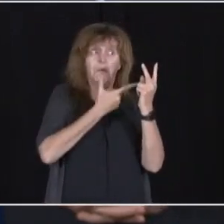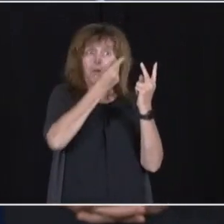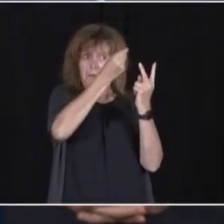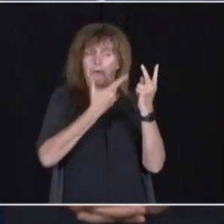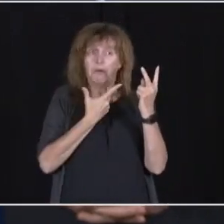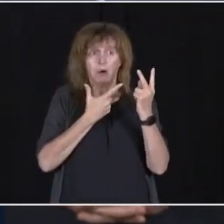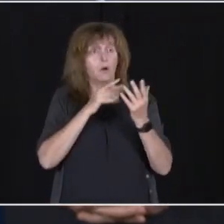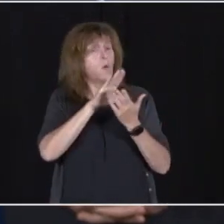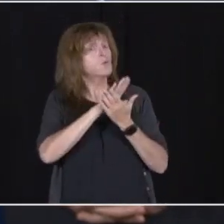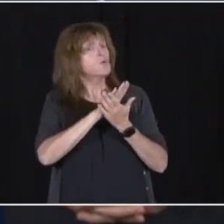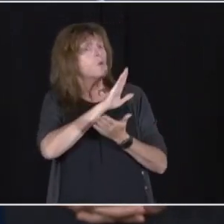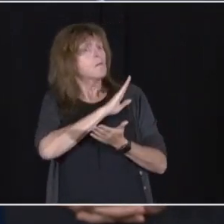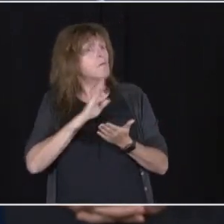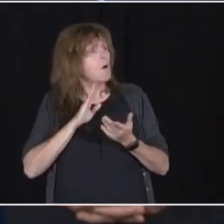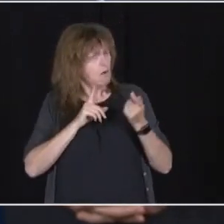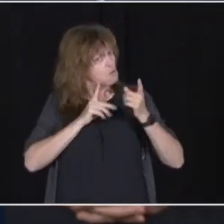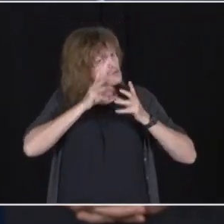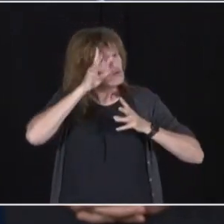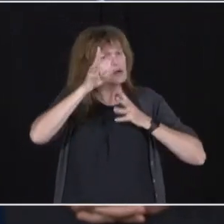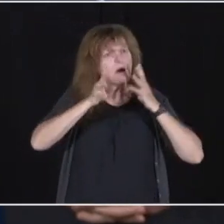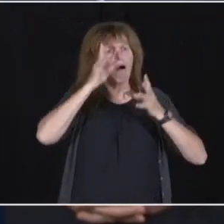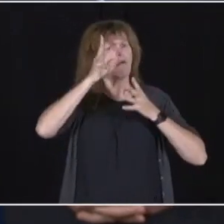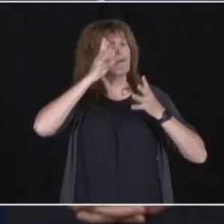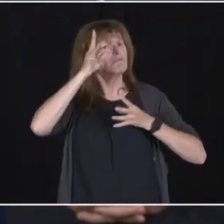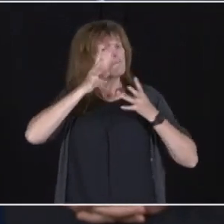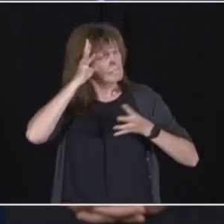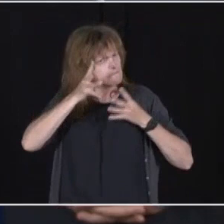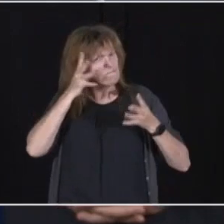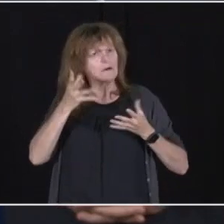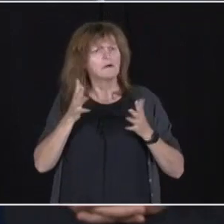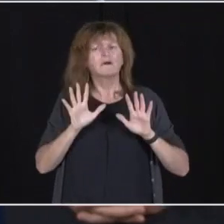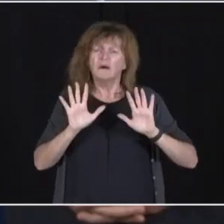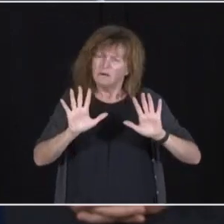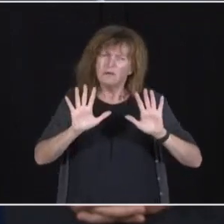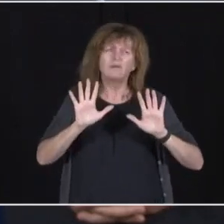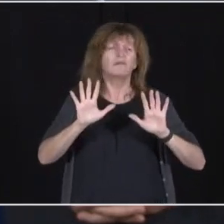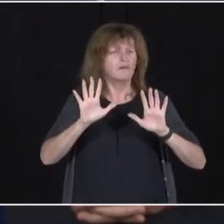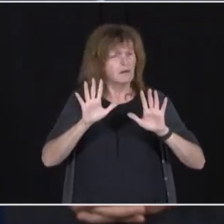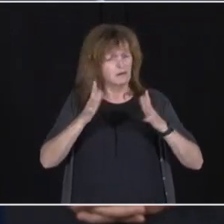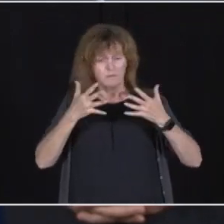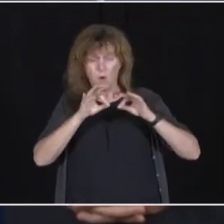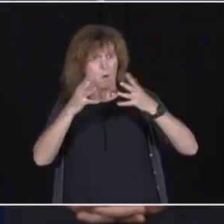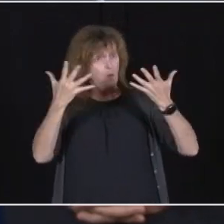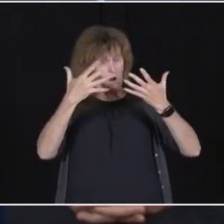not raining or not cold, that if the kids could go outside as much as possible and learn outside.